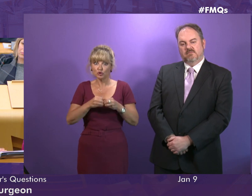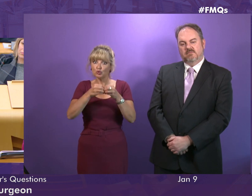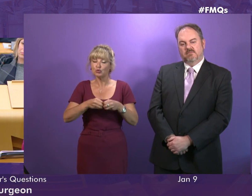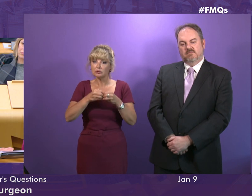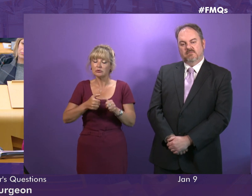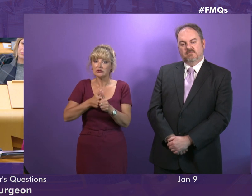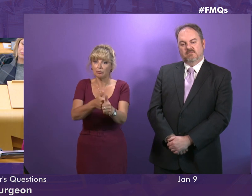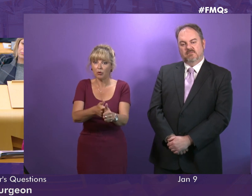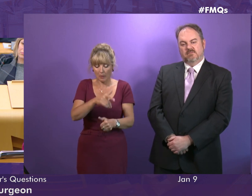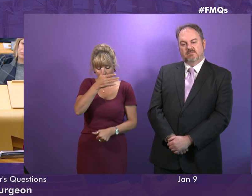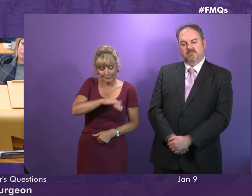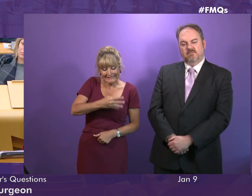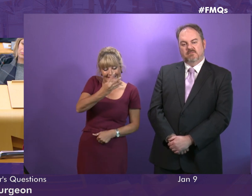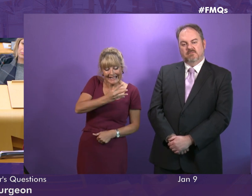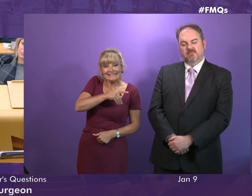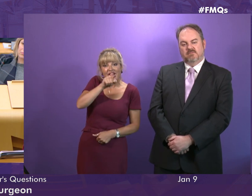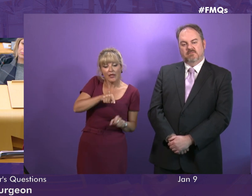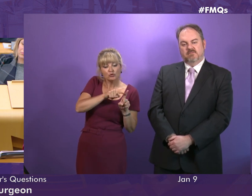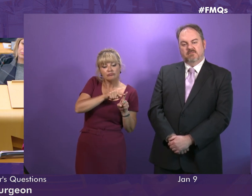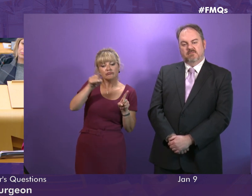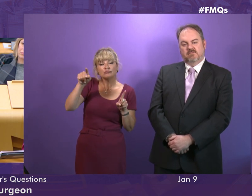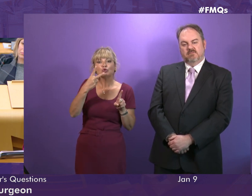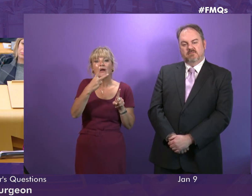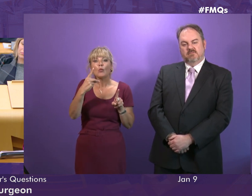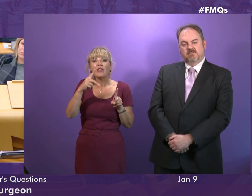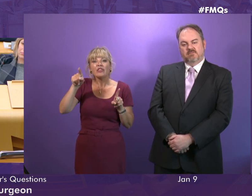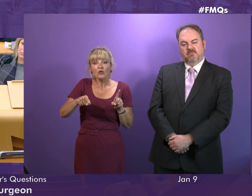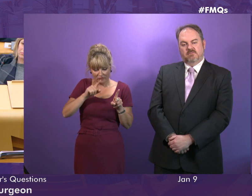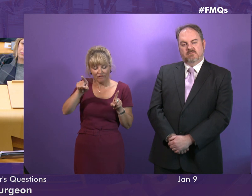income threshold from £19,000 to £21,000. We have increased bursary support for the